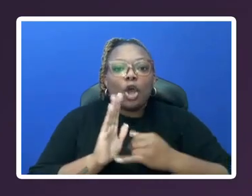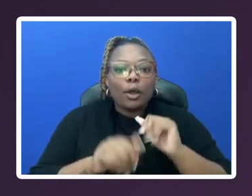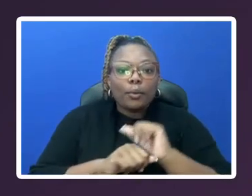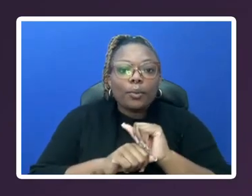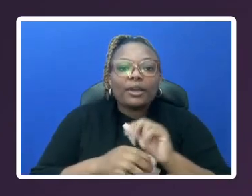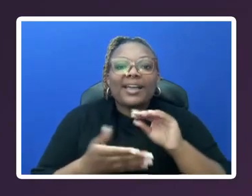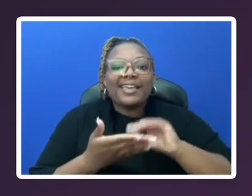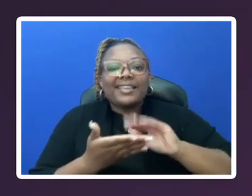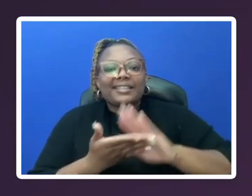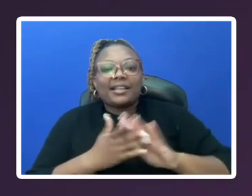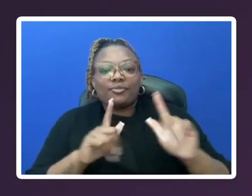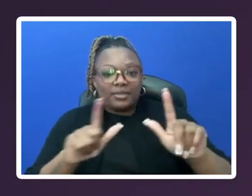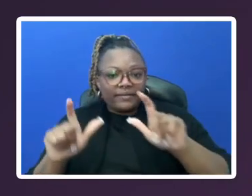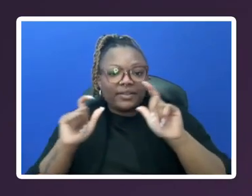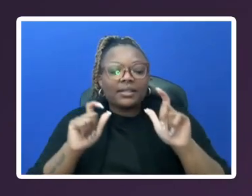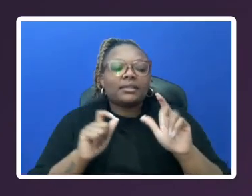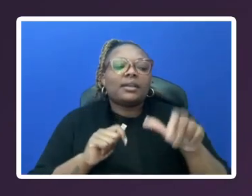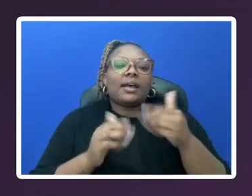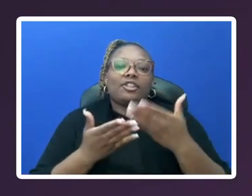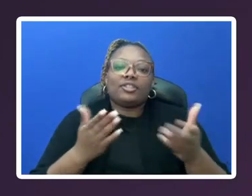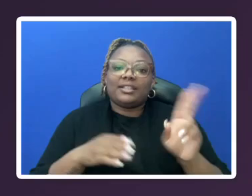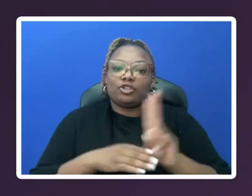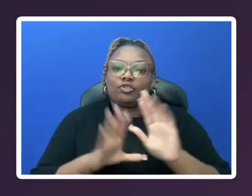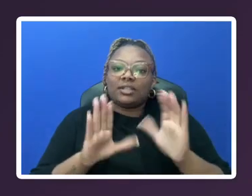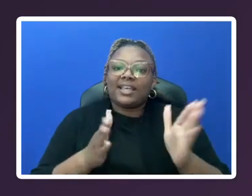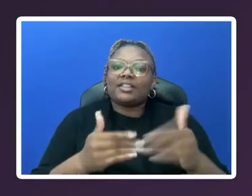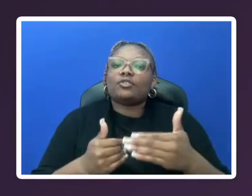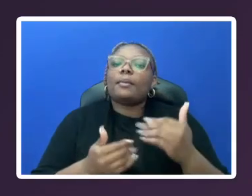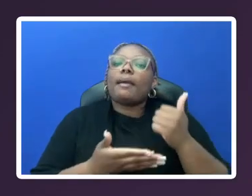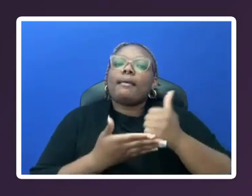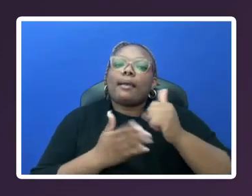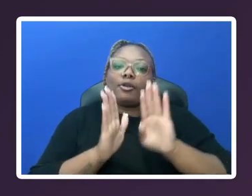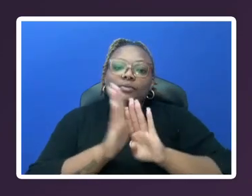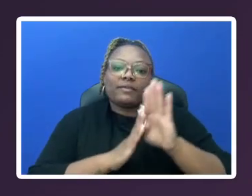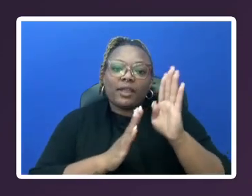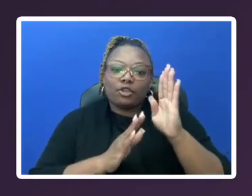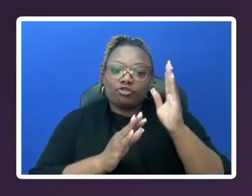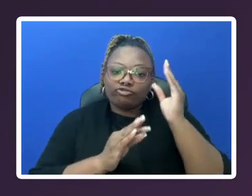using in your classroom can help to build critical thinking skills and formulate deep questions about